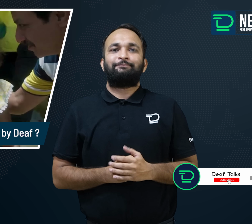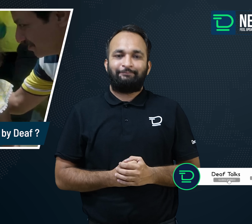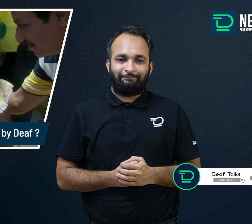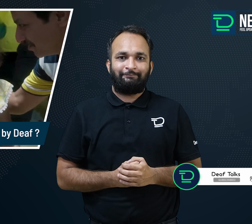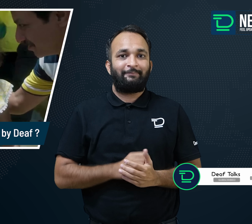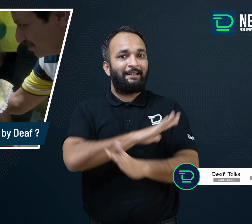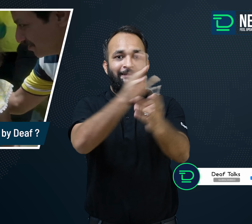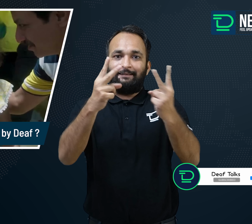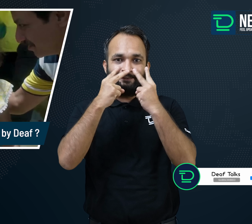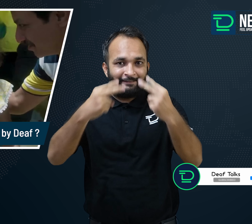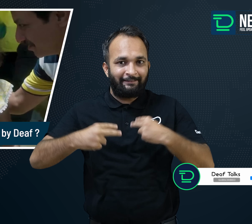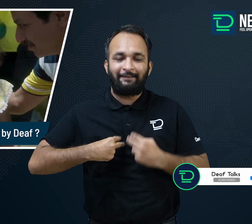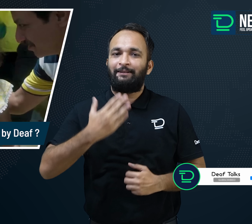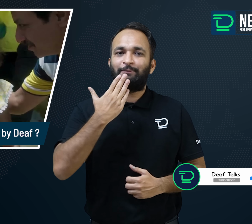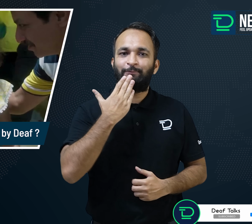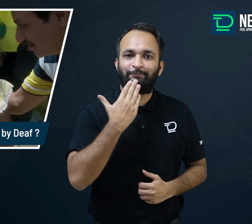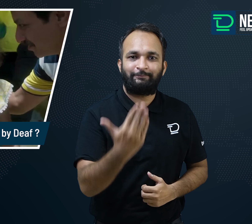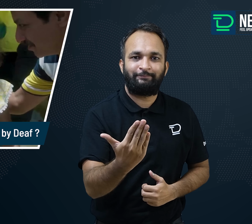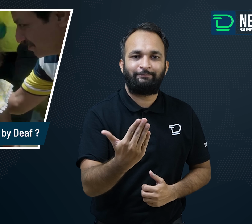Thanks for watching this news.